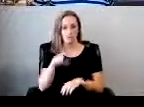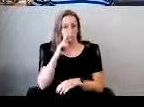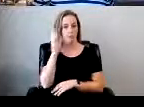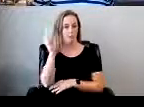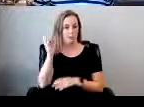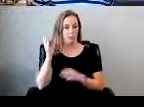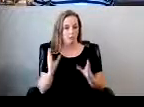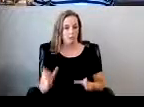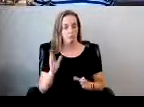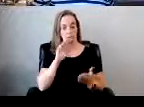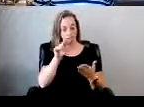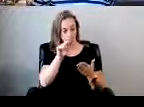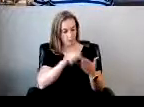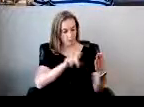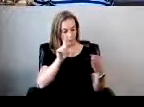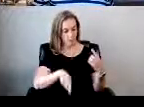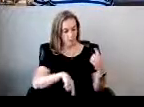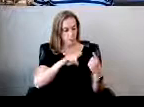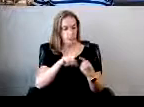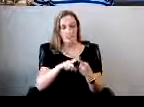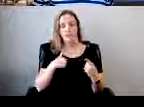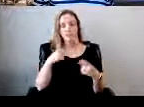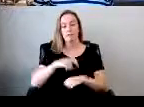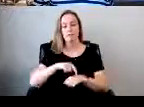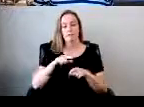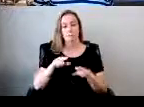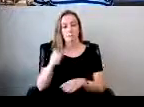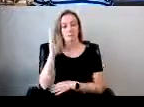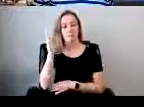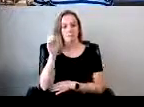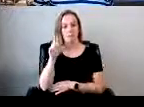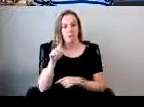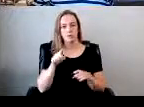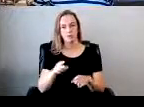We will read your questions as time allows throughout the presentation or during the optional Q&A time